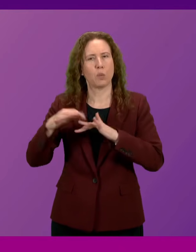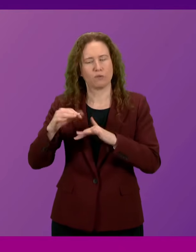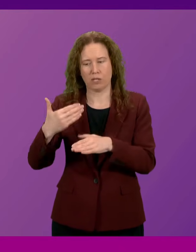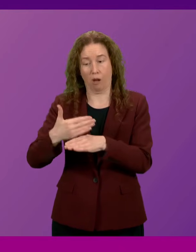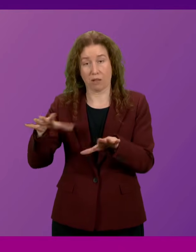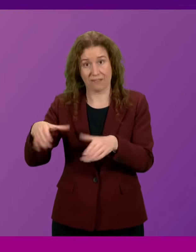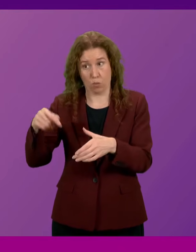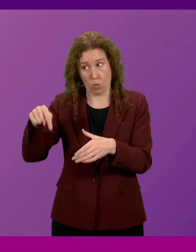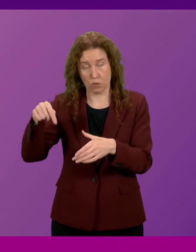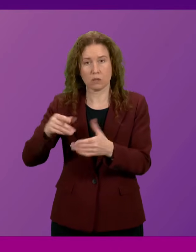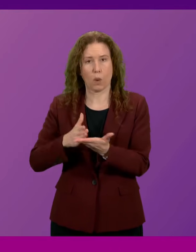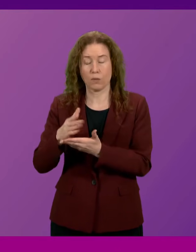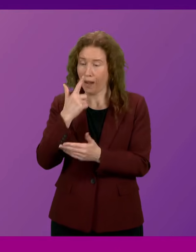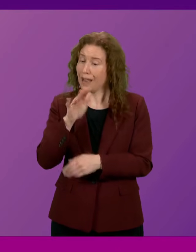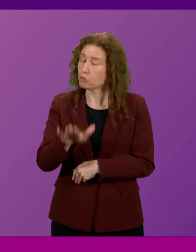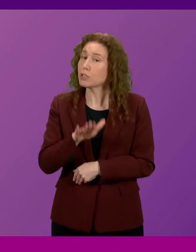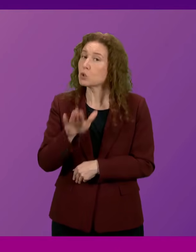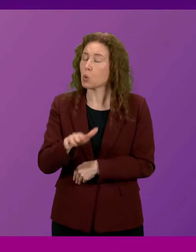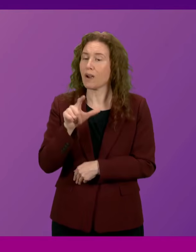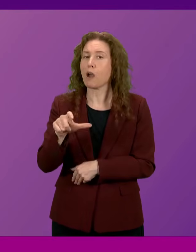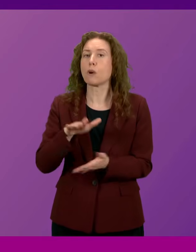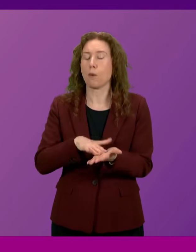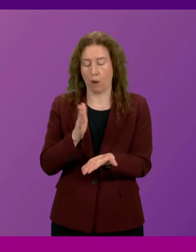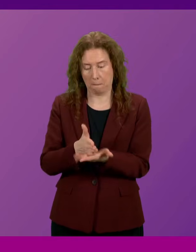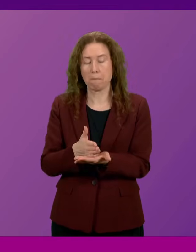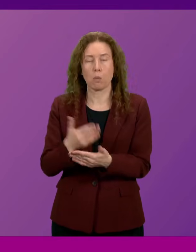That is under way—I reassure Carol Mochan on that point.